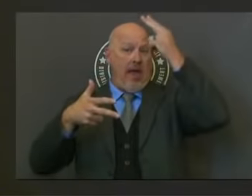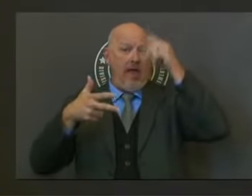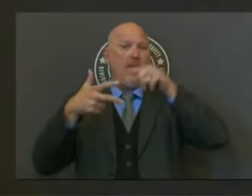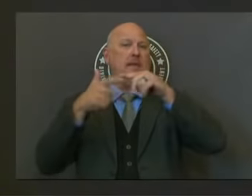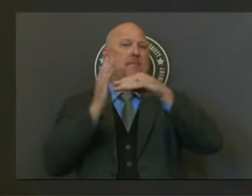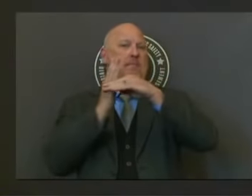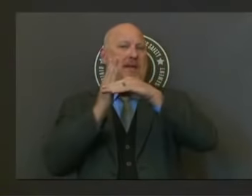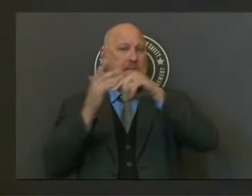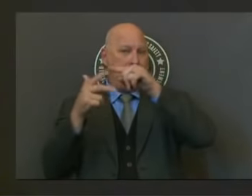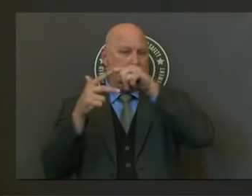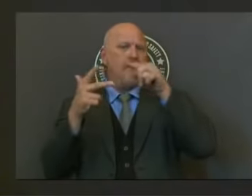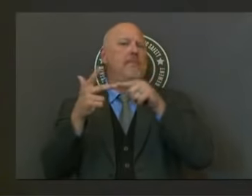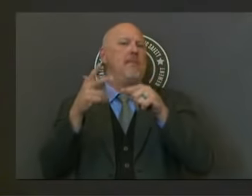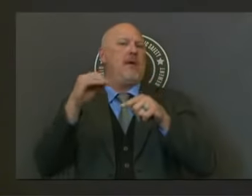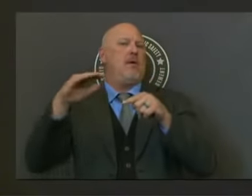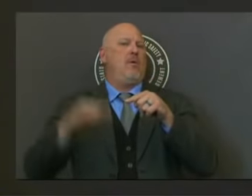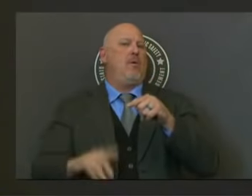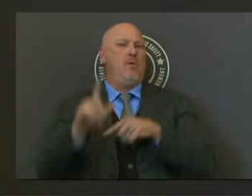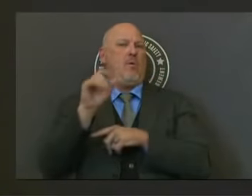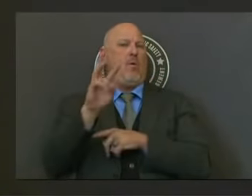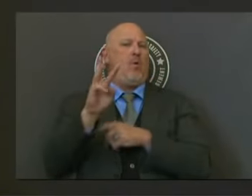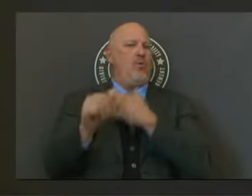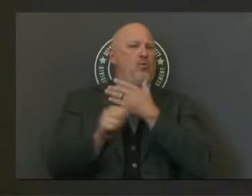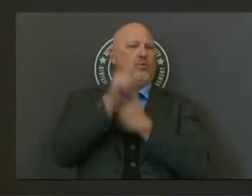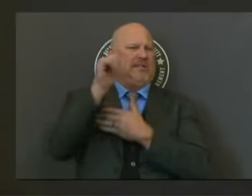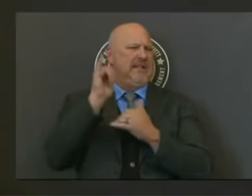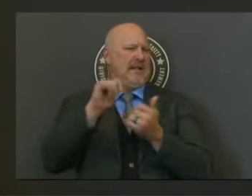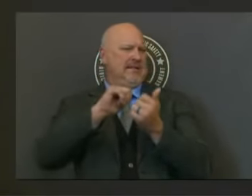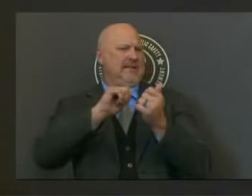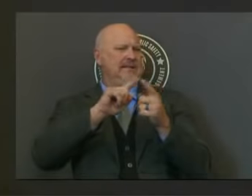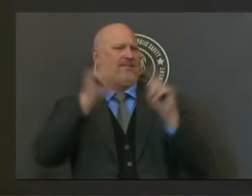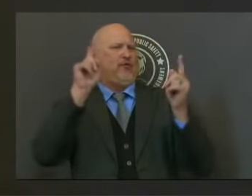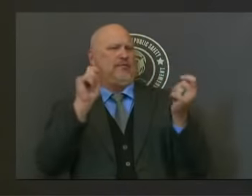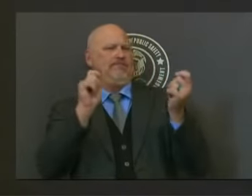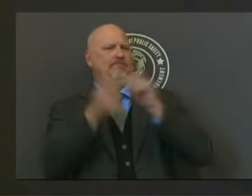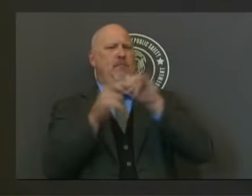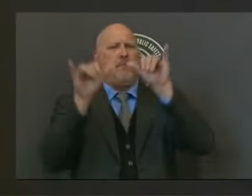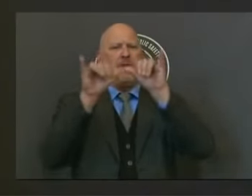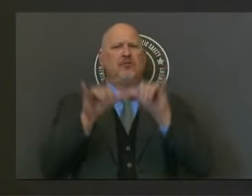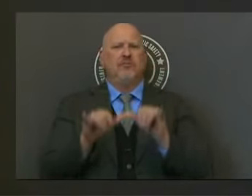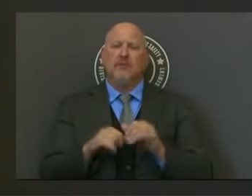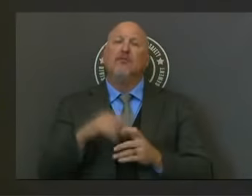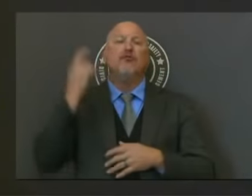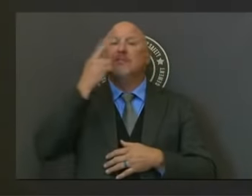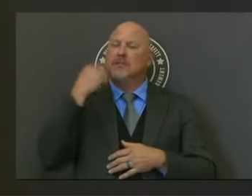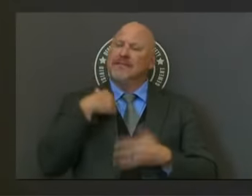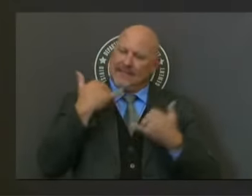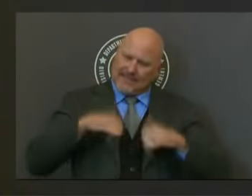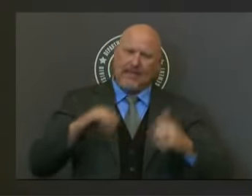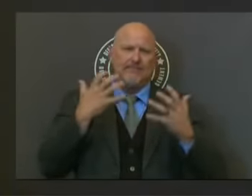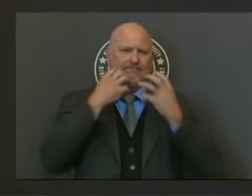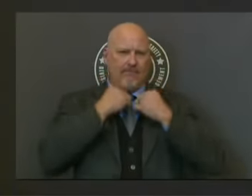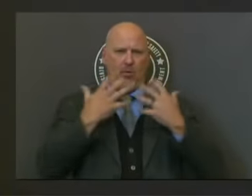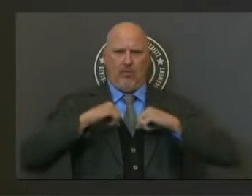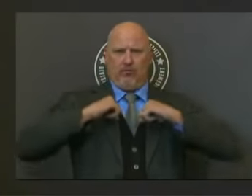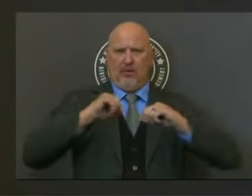ones all surround us help protect the economy and we appreciate the professionalism